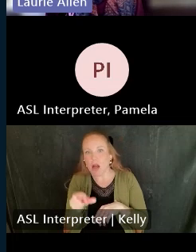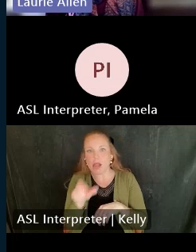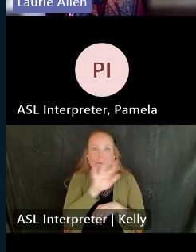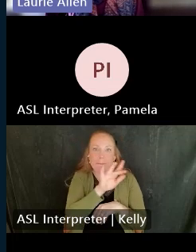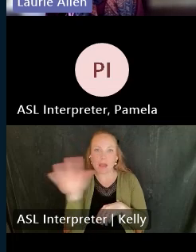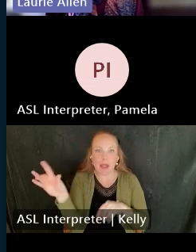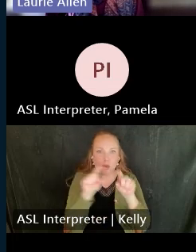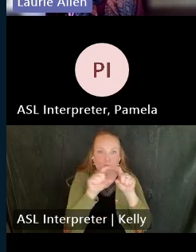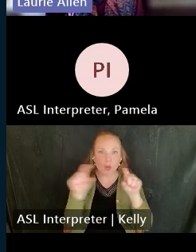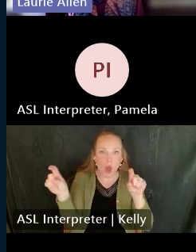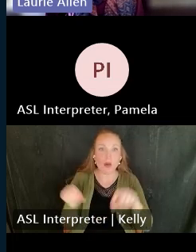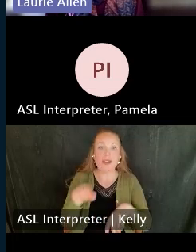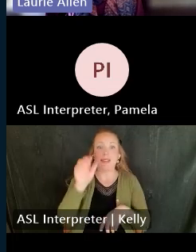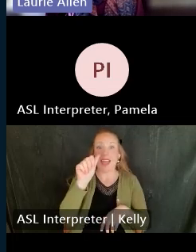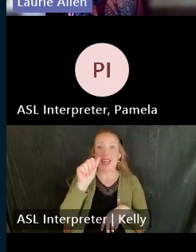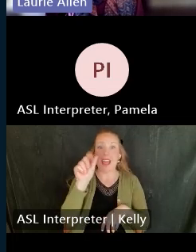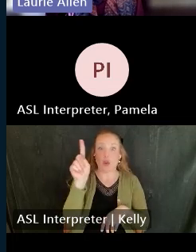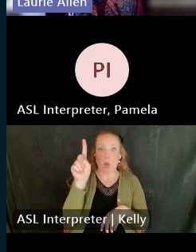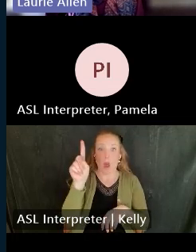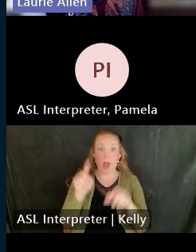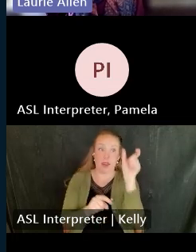because that's where a screen reader is going to start reading from.